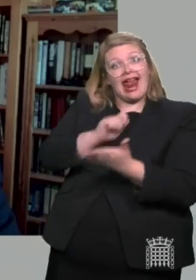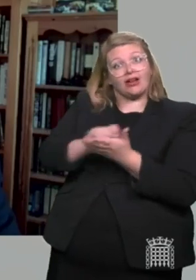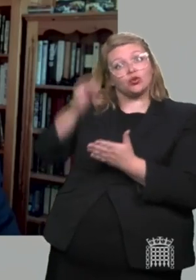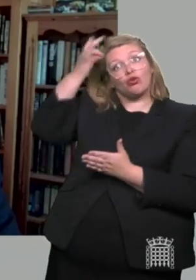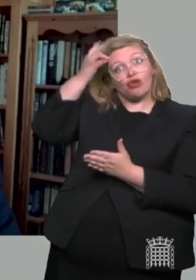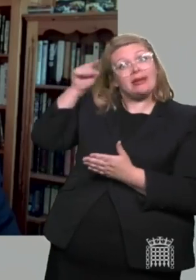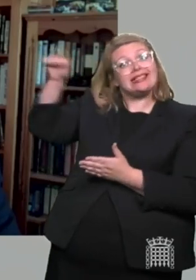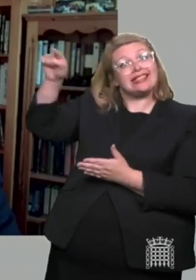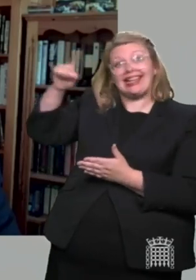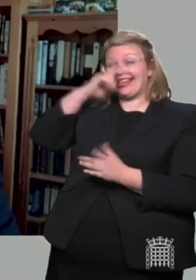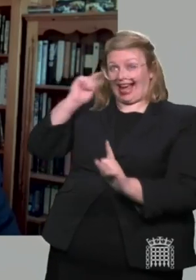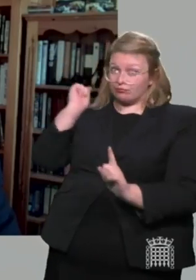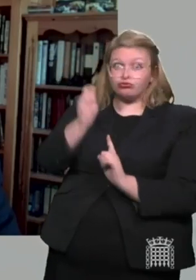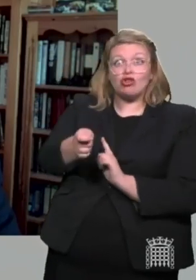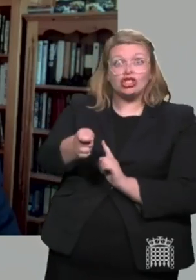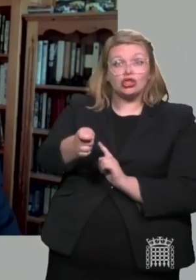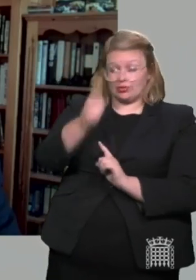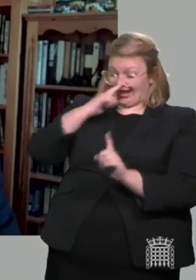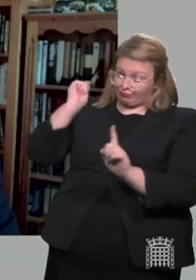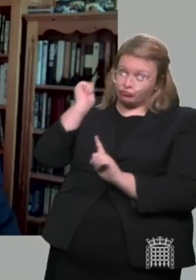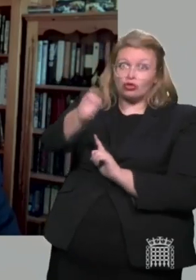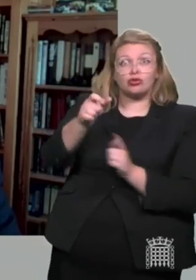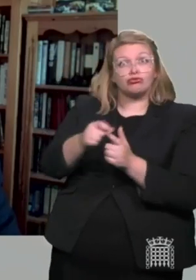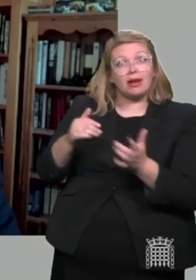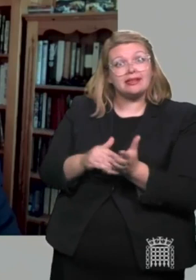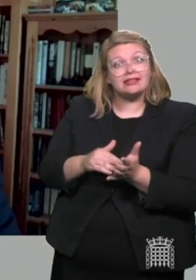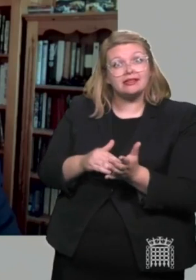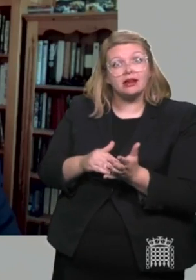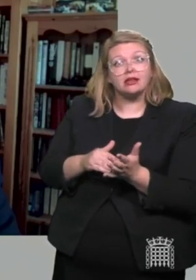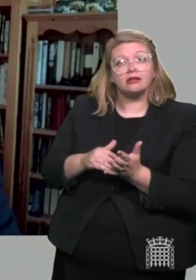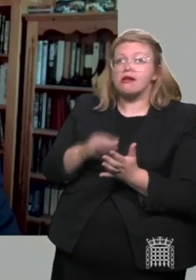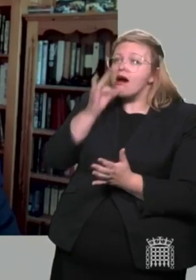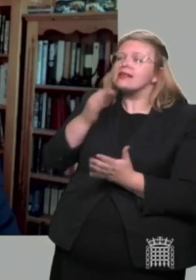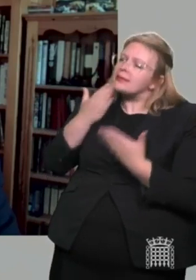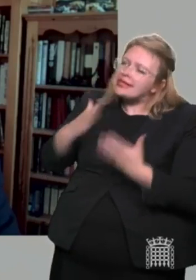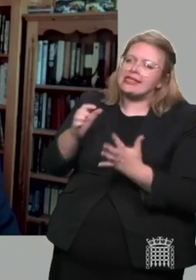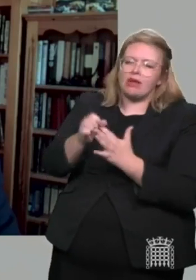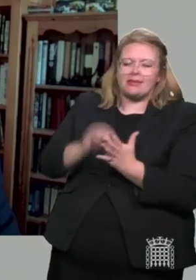to prosecute him? Will the Prime Minister publish these details today, or is he going to wait until